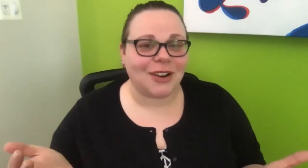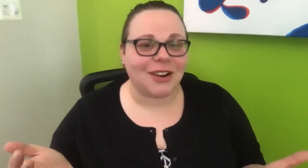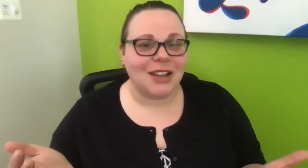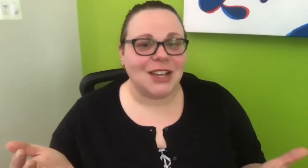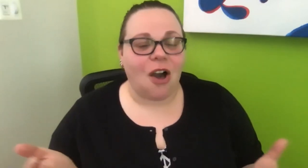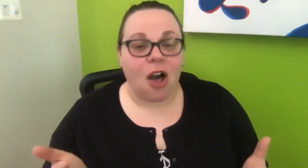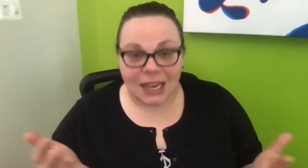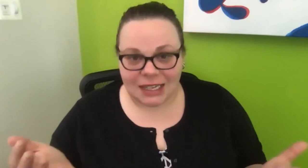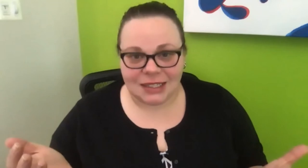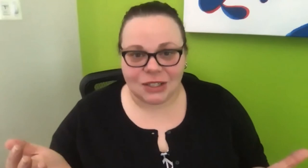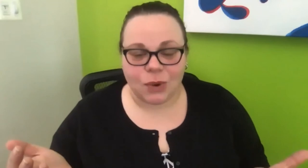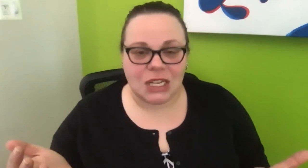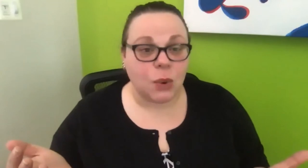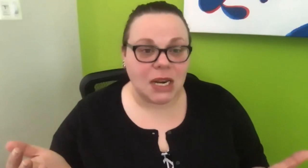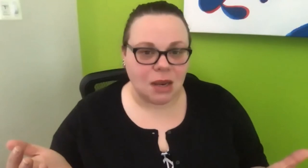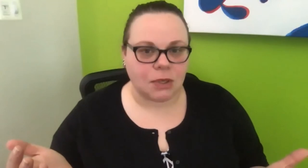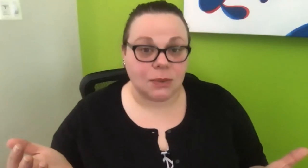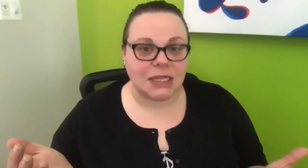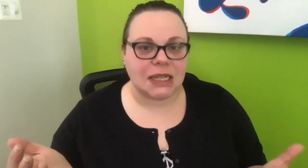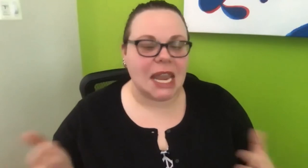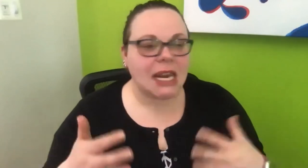August 2020 numbers recently, and it’s back up.